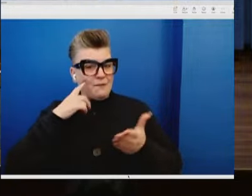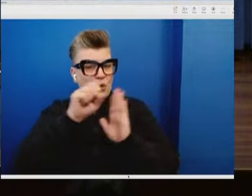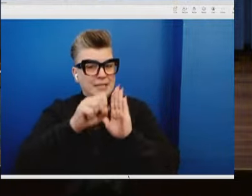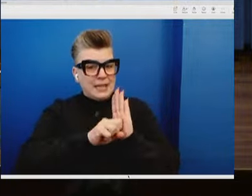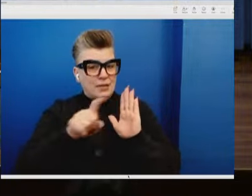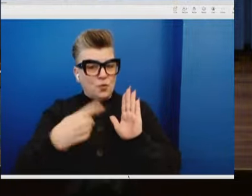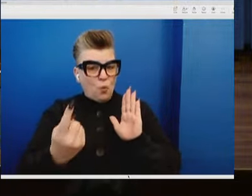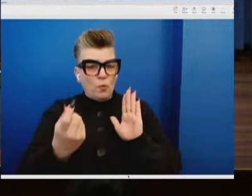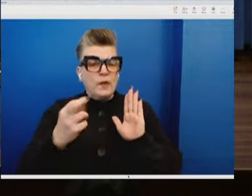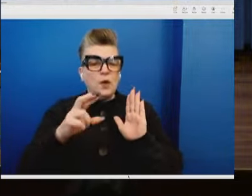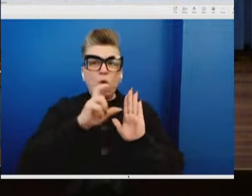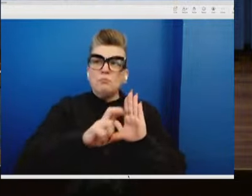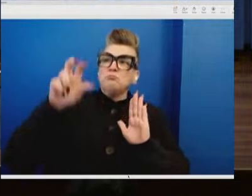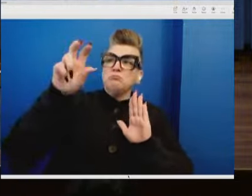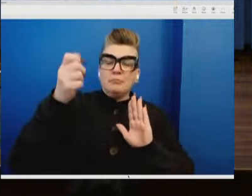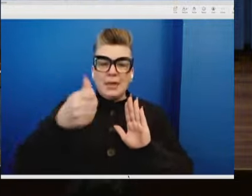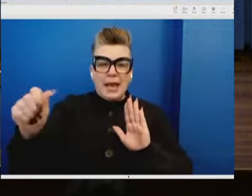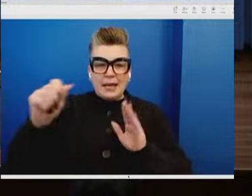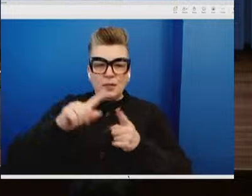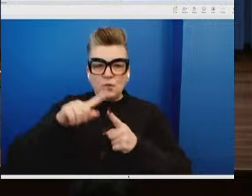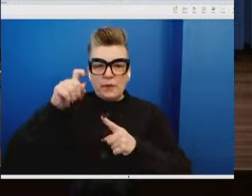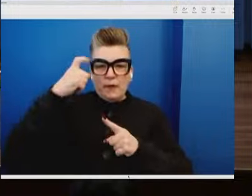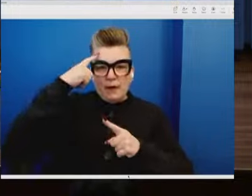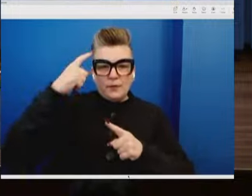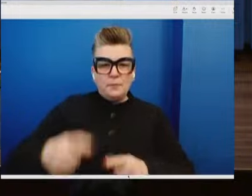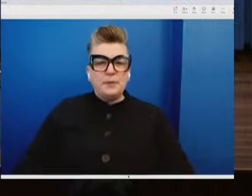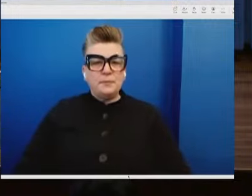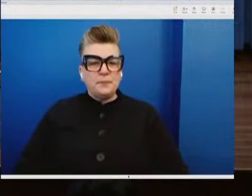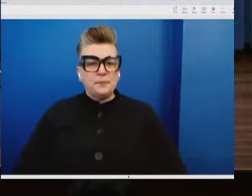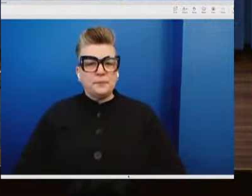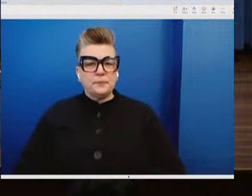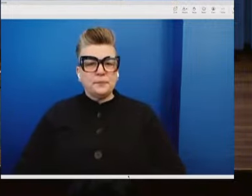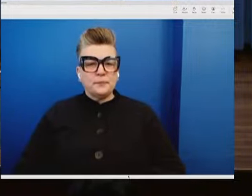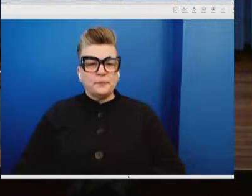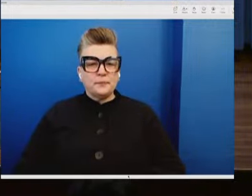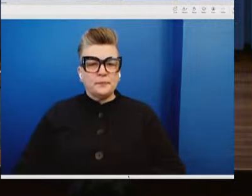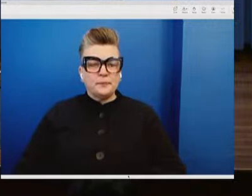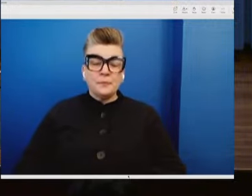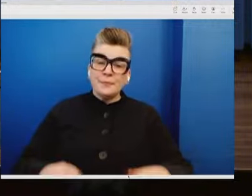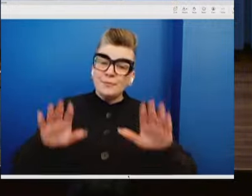Daniel Brillman: Great question. It's going to be to both based on our state-federal partnership.